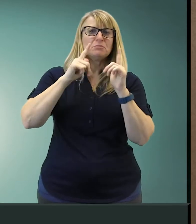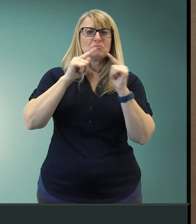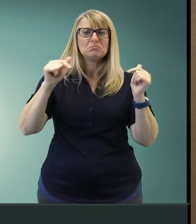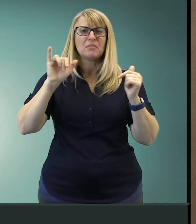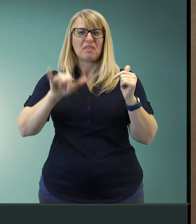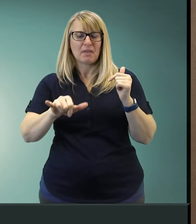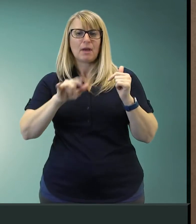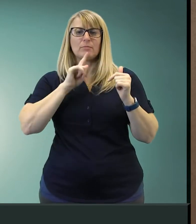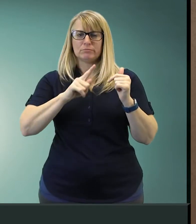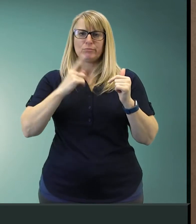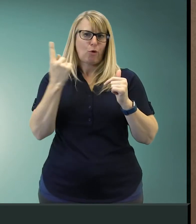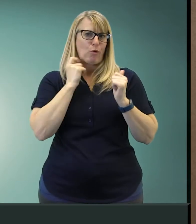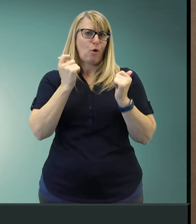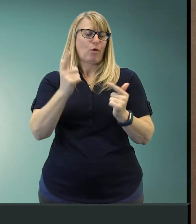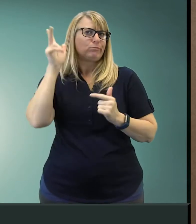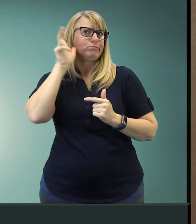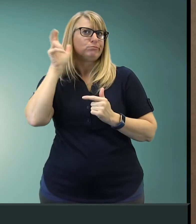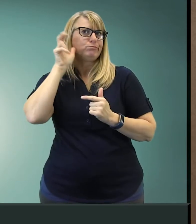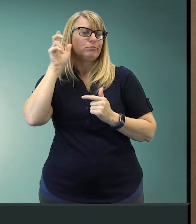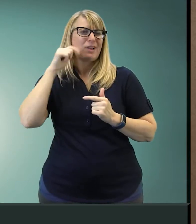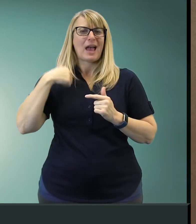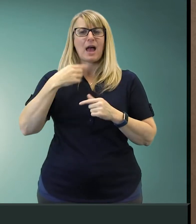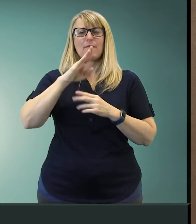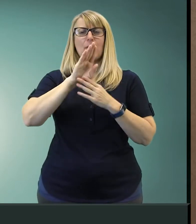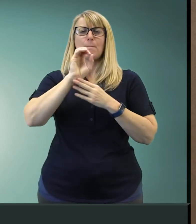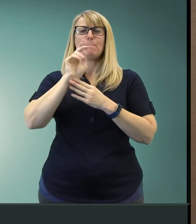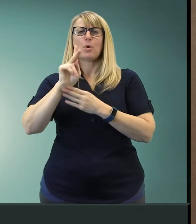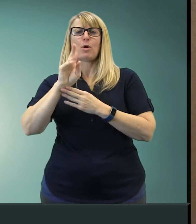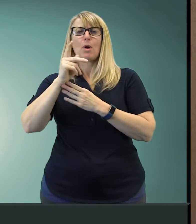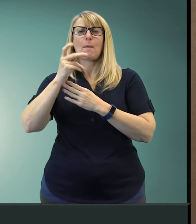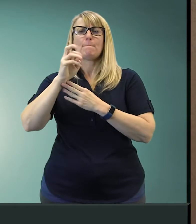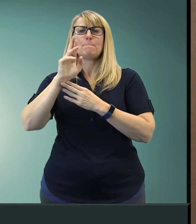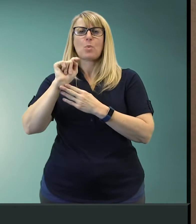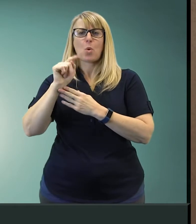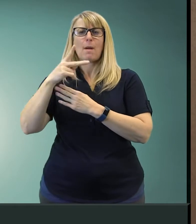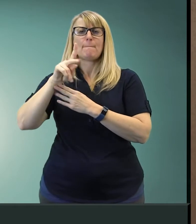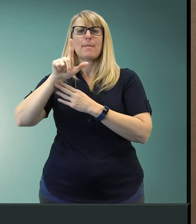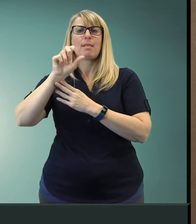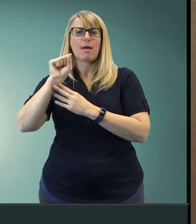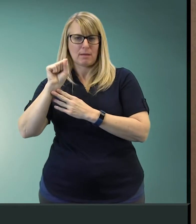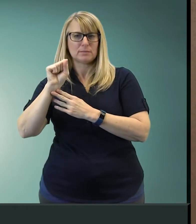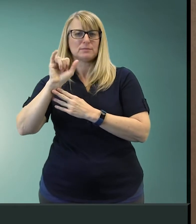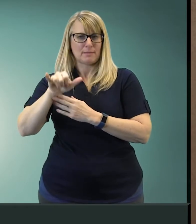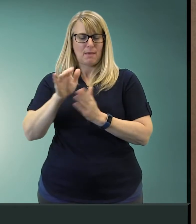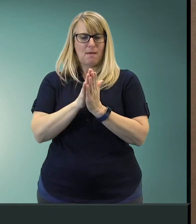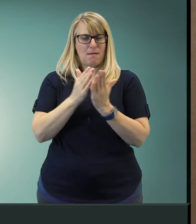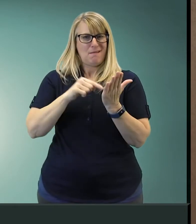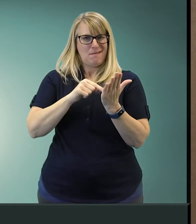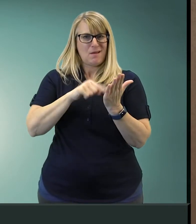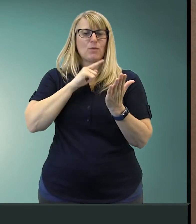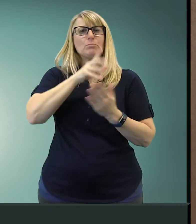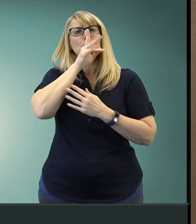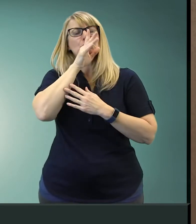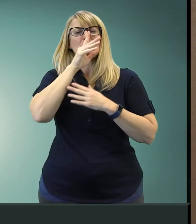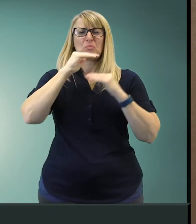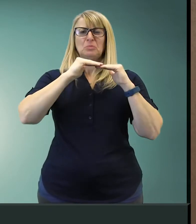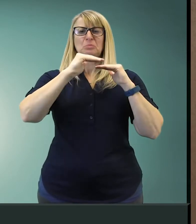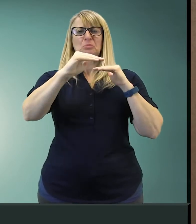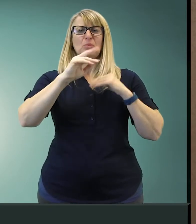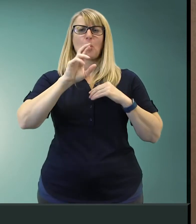pleasure reading things like that, it's all auditory. I have a Book Port Plus that reads in a robotic voice,